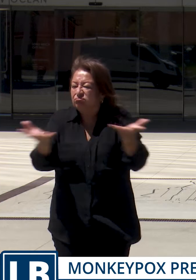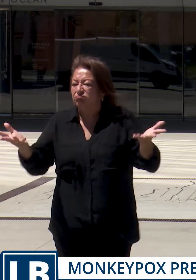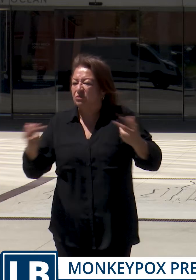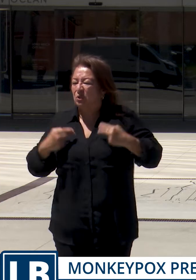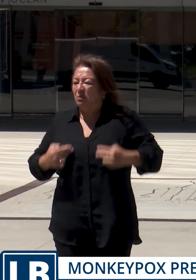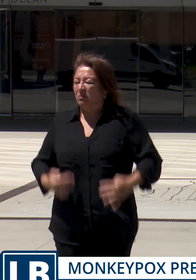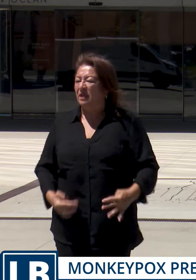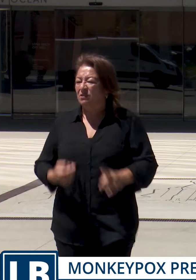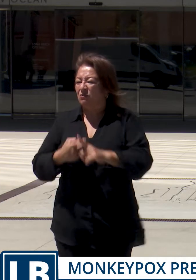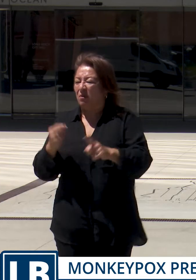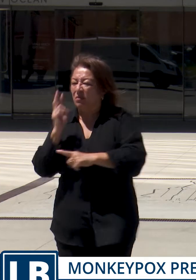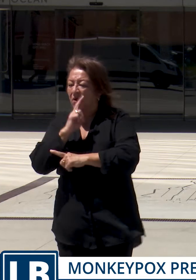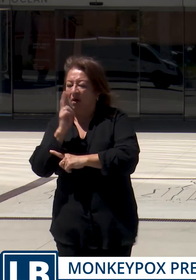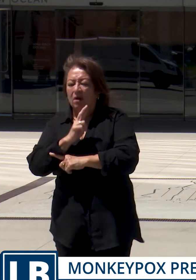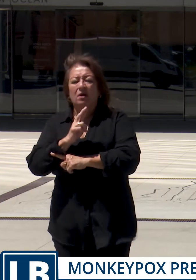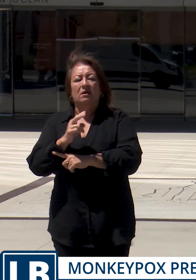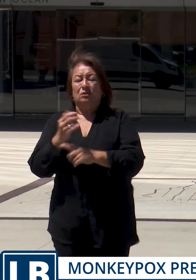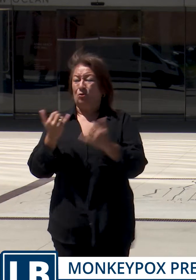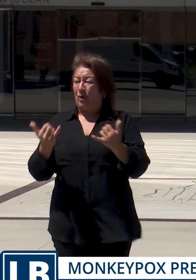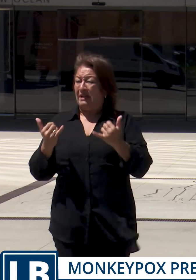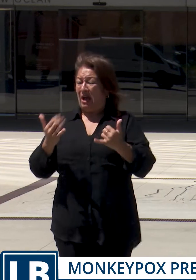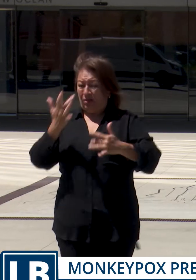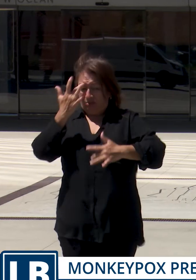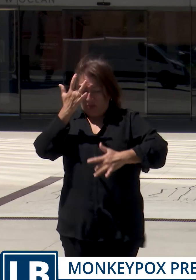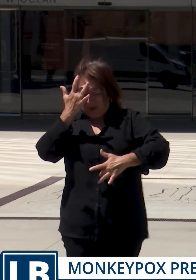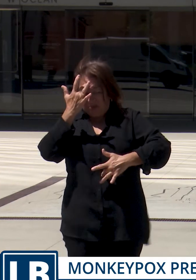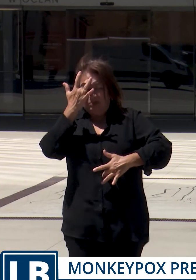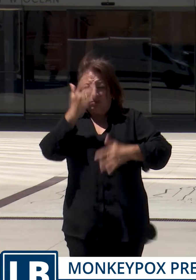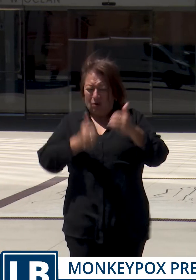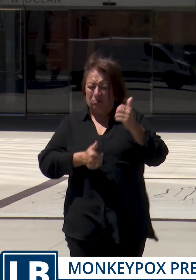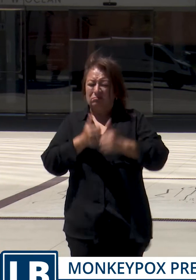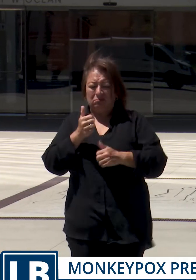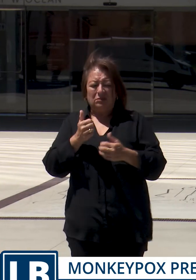the current outbreak that we're having now is primarily and disproportionately